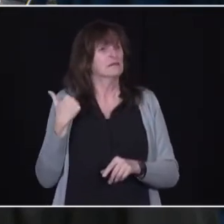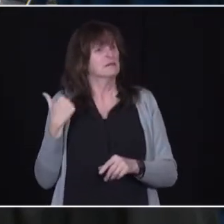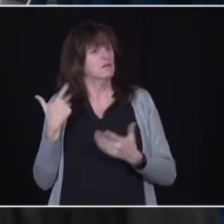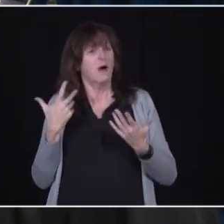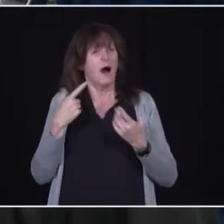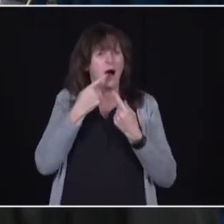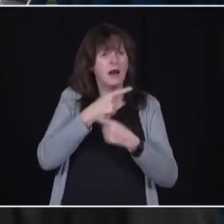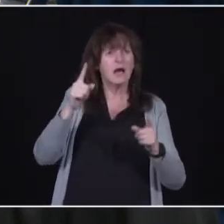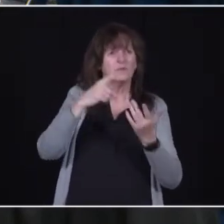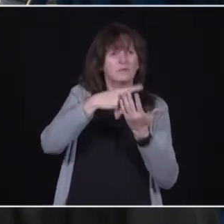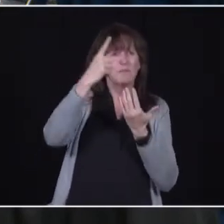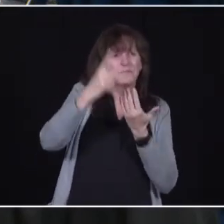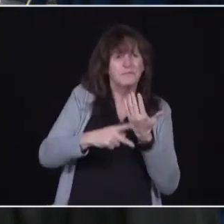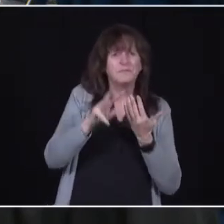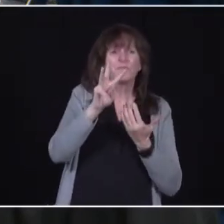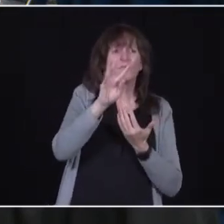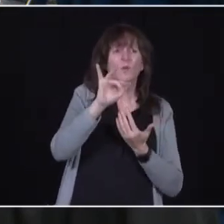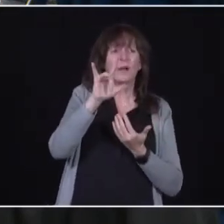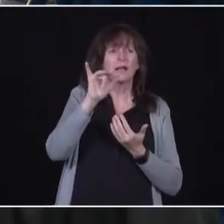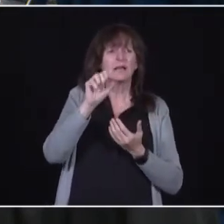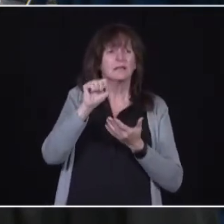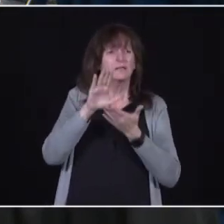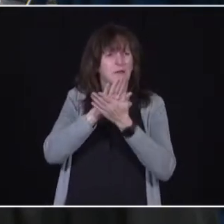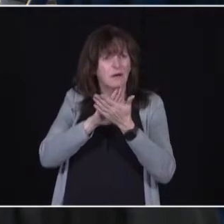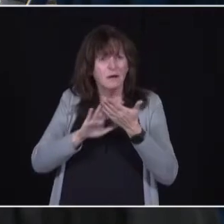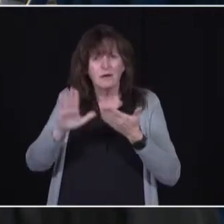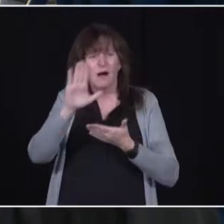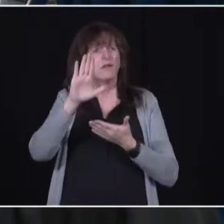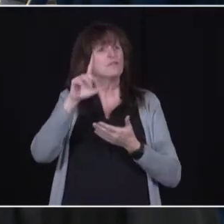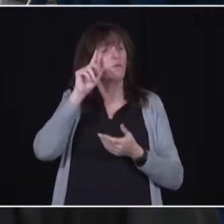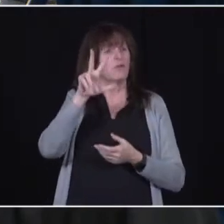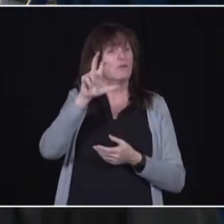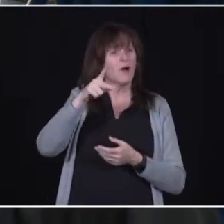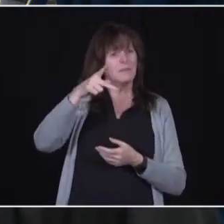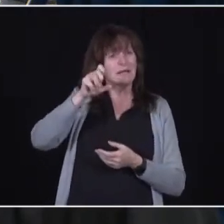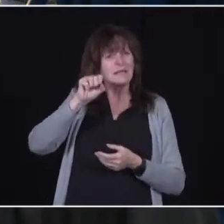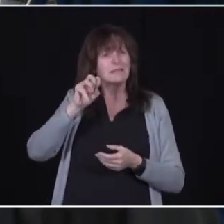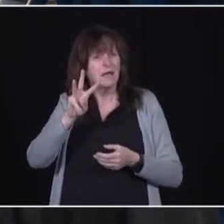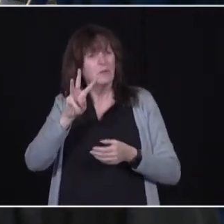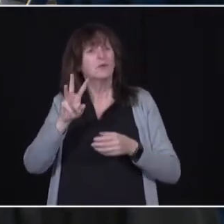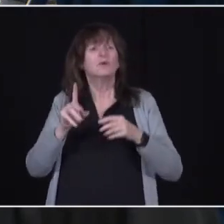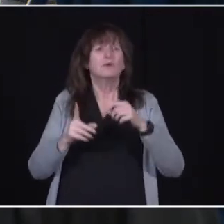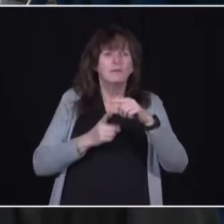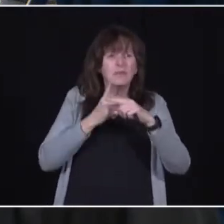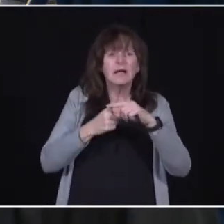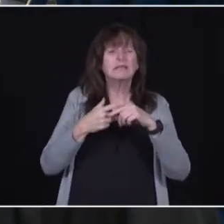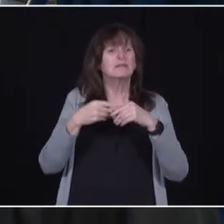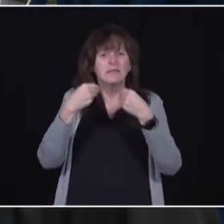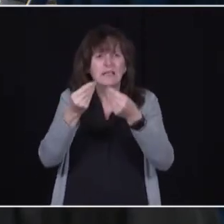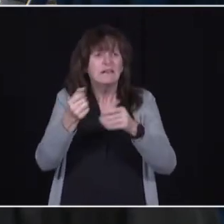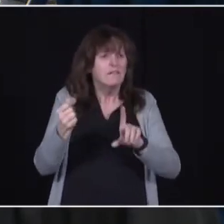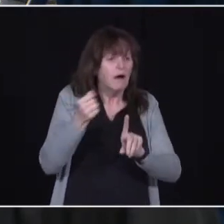announced an innovative new program at Willis College that will train 300 PSW's and provide hands-on experience from the beginning of their